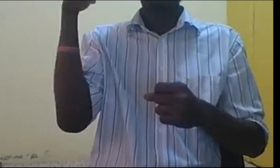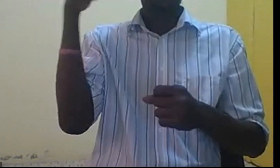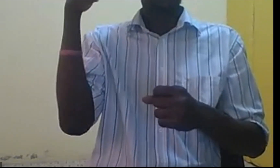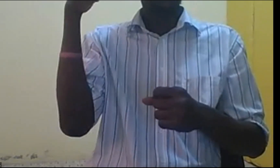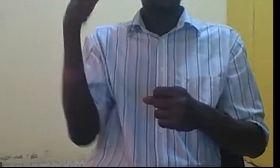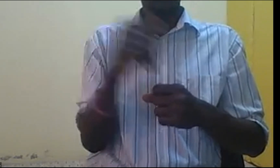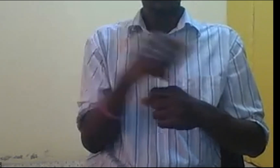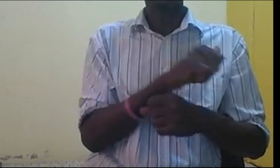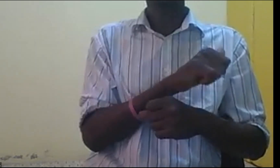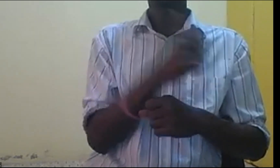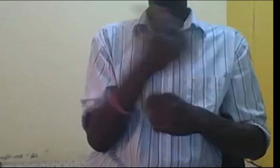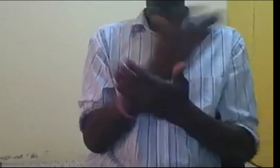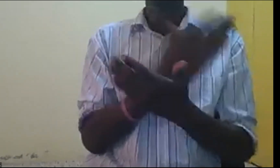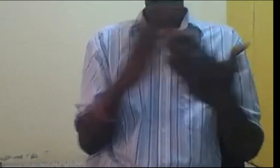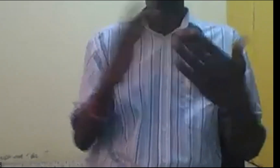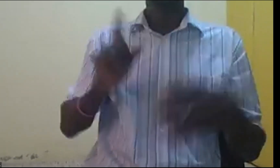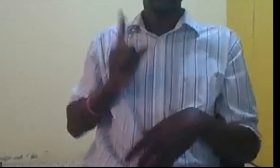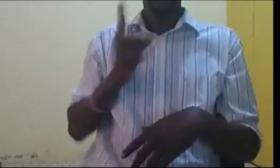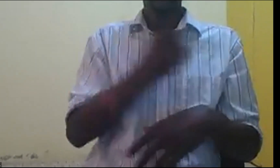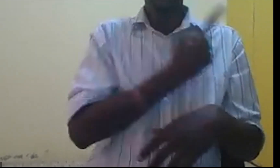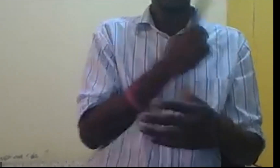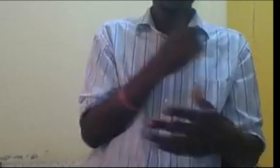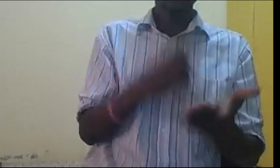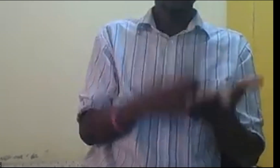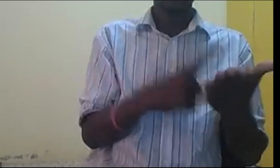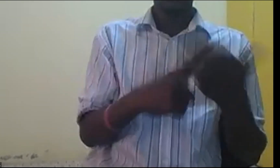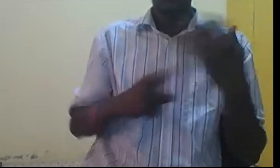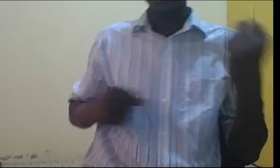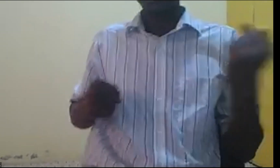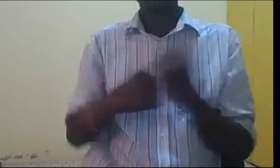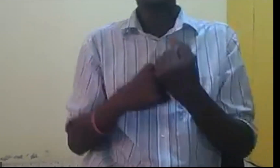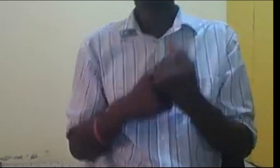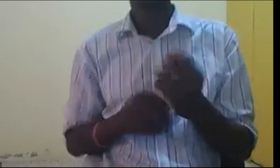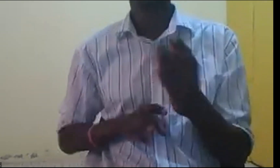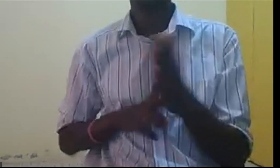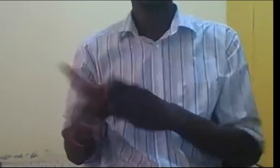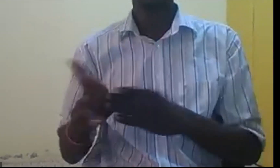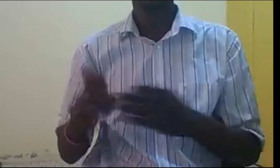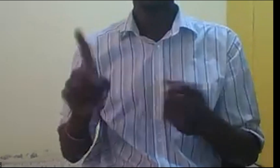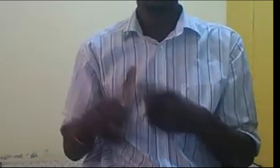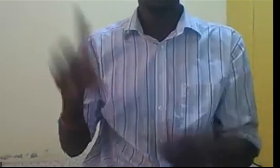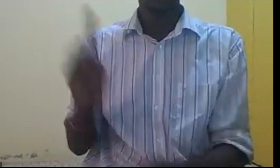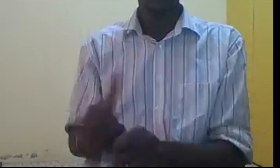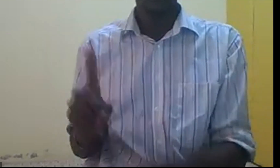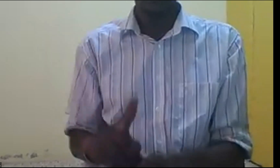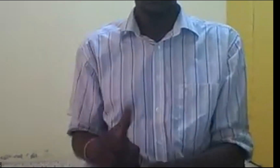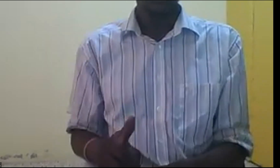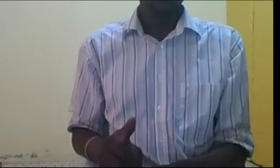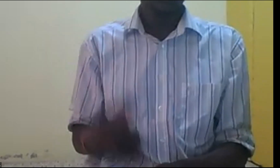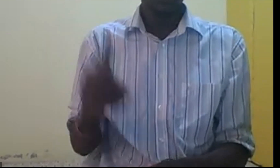So they disable this not waste streamline.